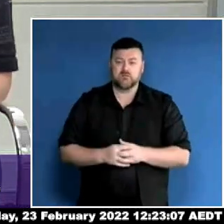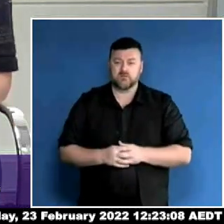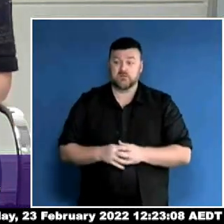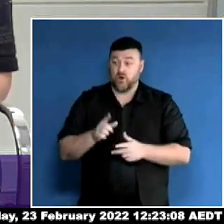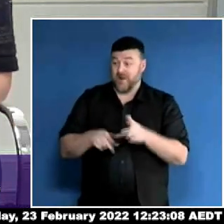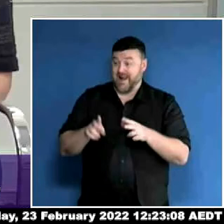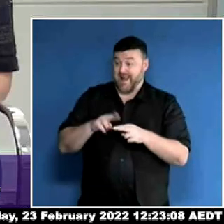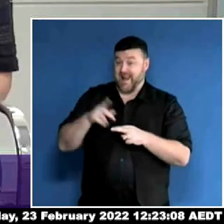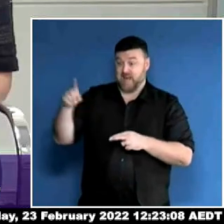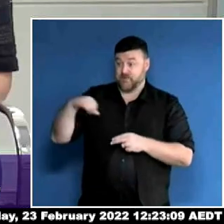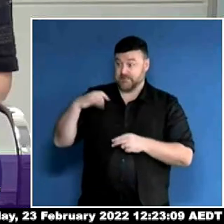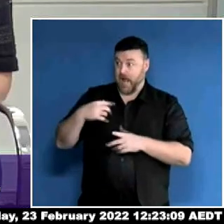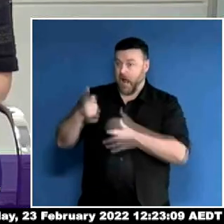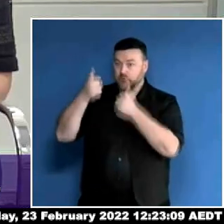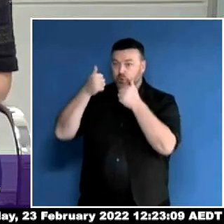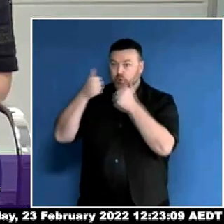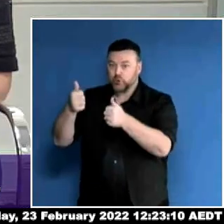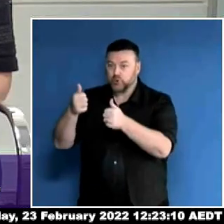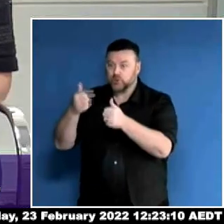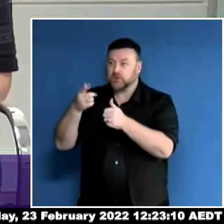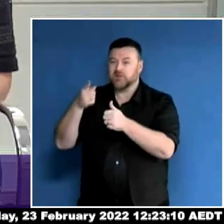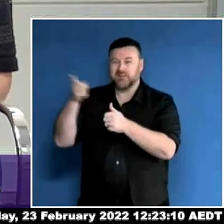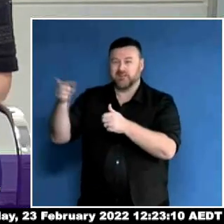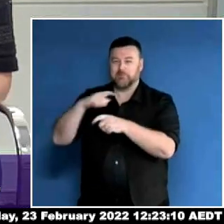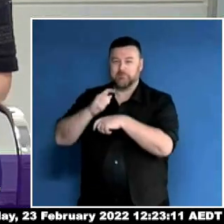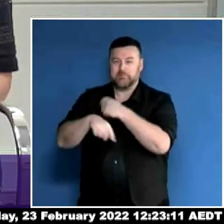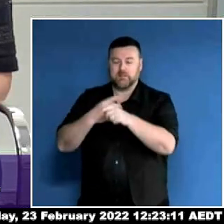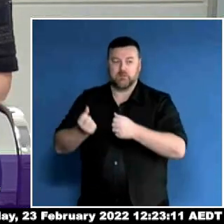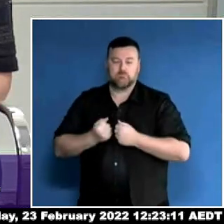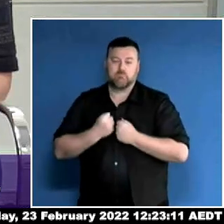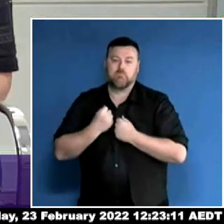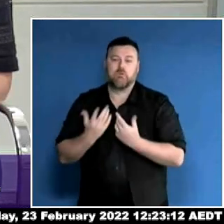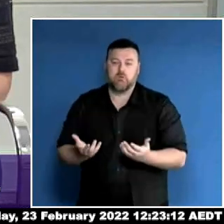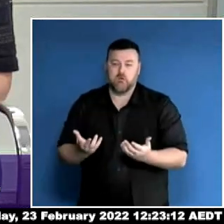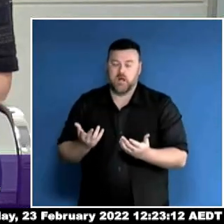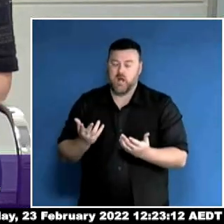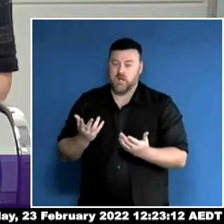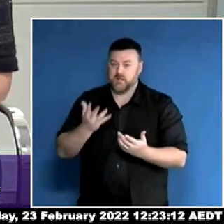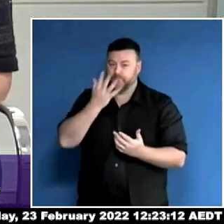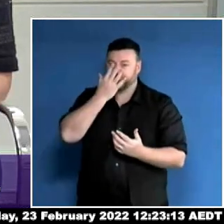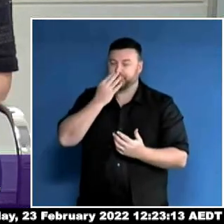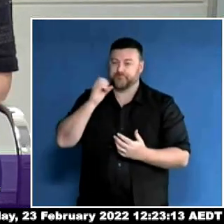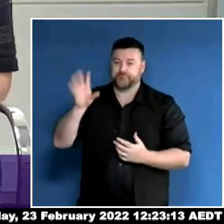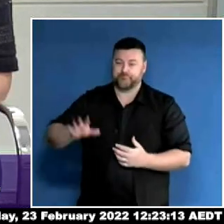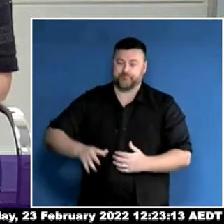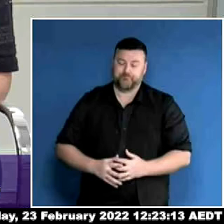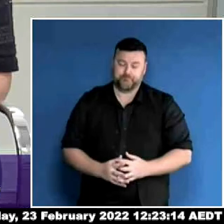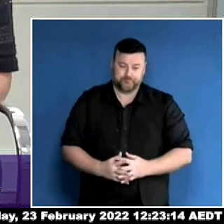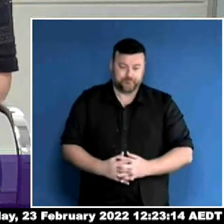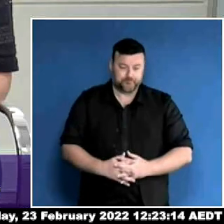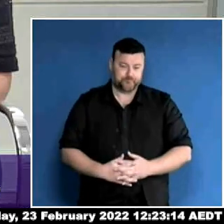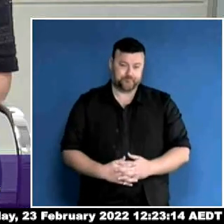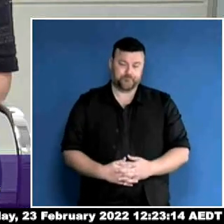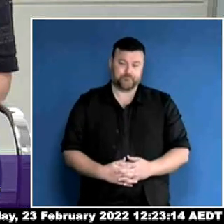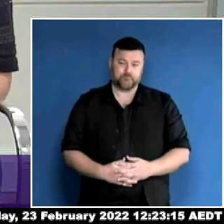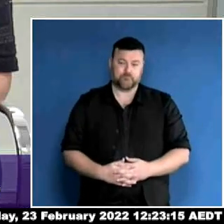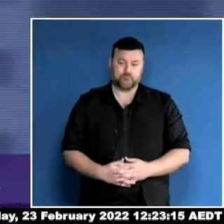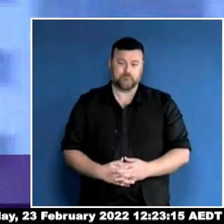MS McMAHON: Thank you, Simon. And I have one further question for you both before I will hand over to the Commissioners